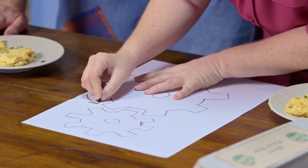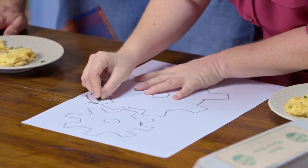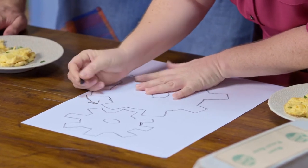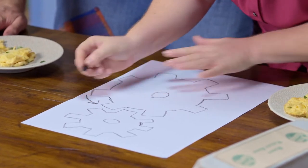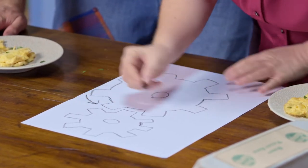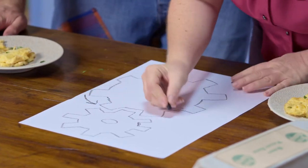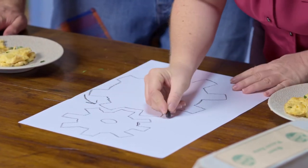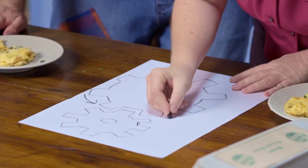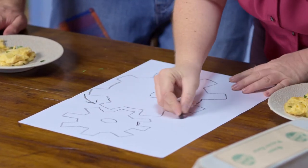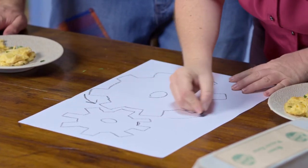Hmm.